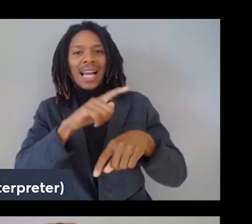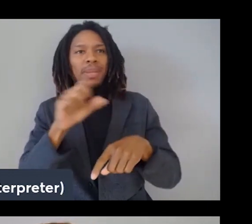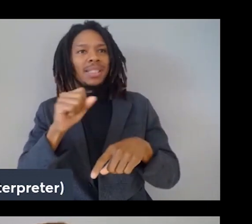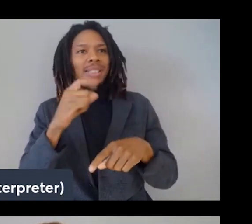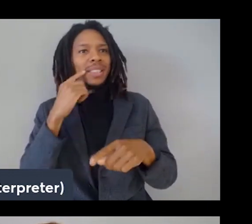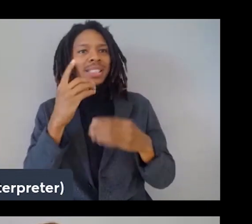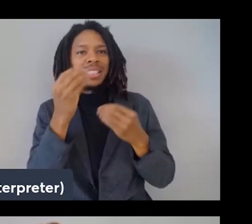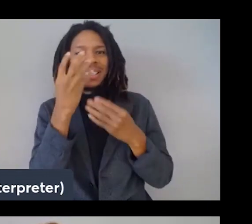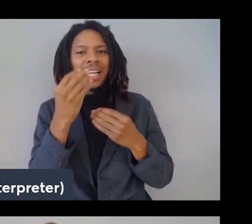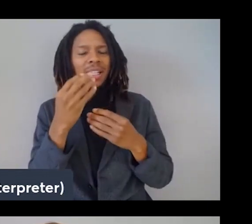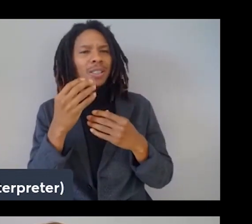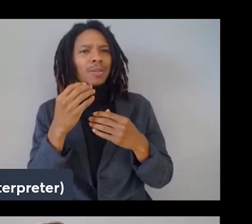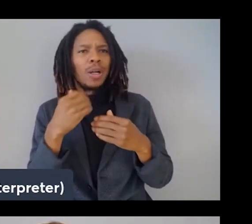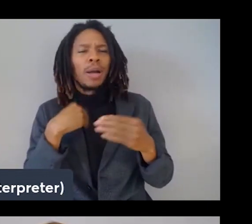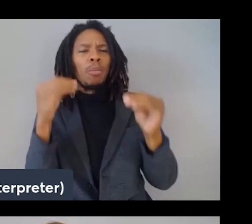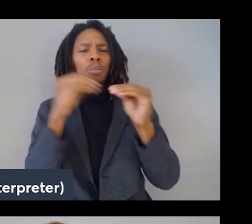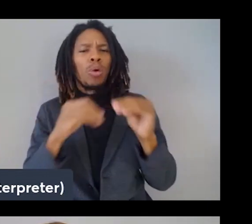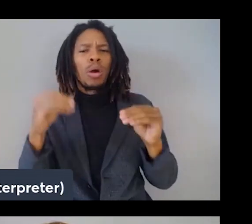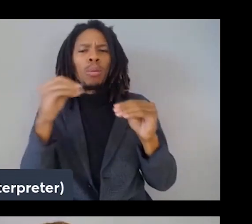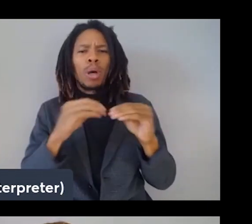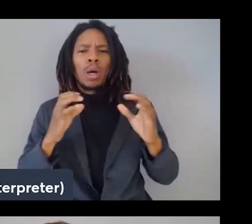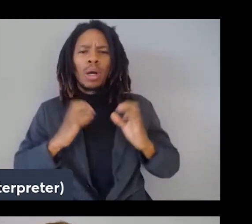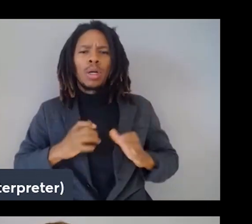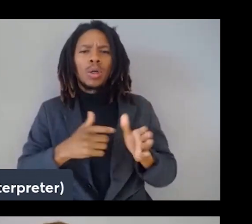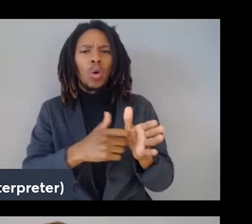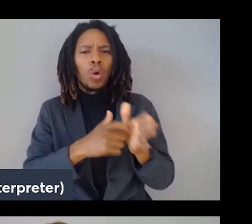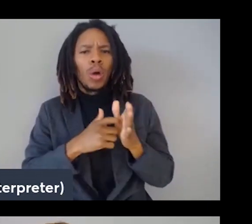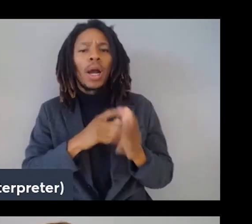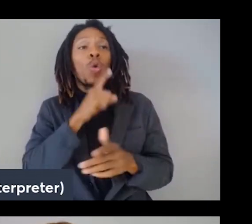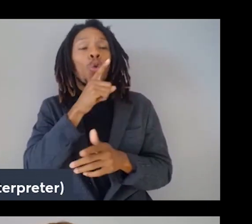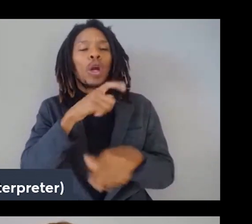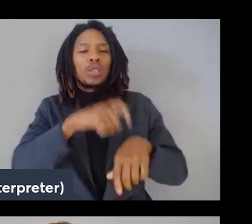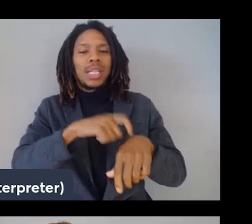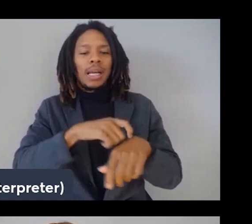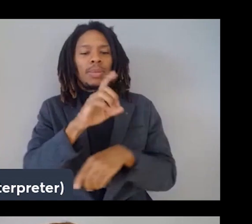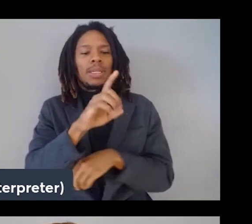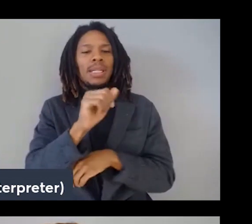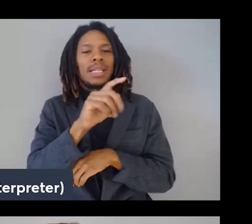We see more and more customers that require and demand realtime data to be available